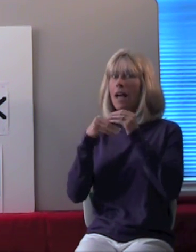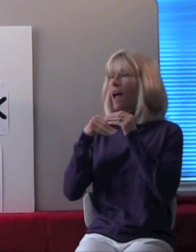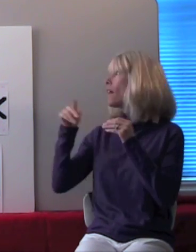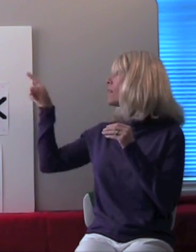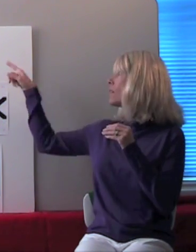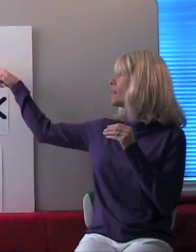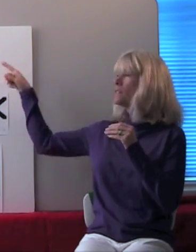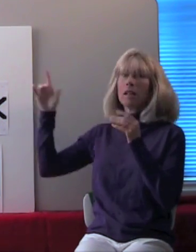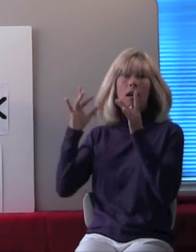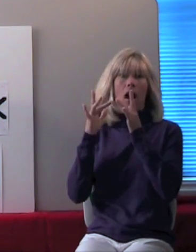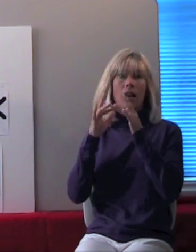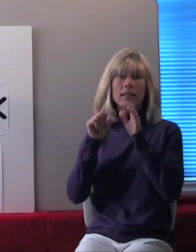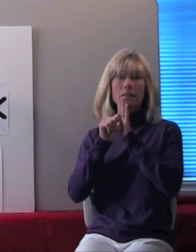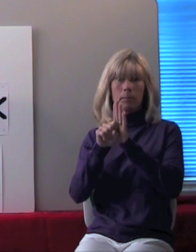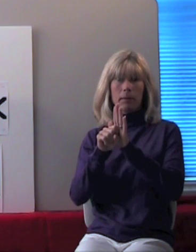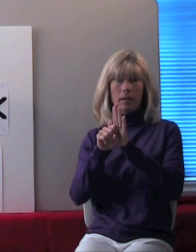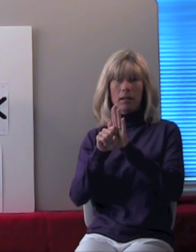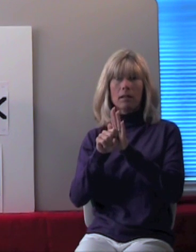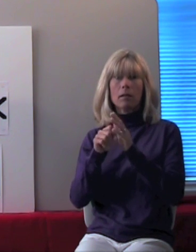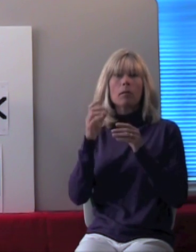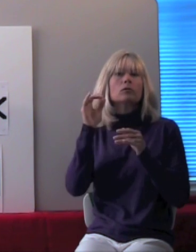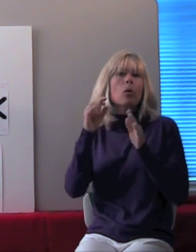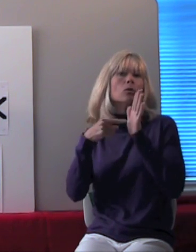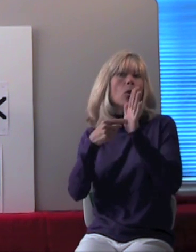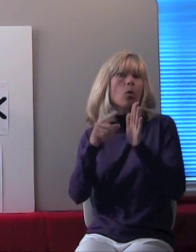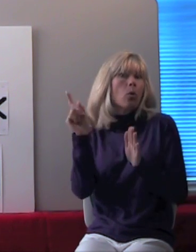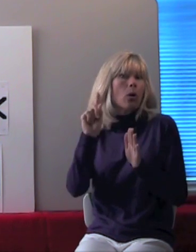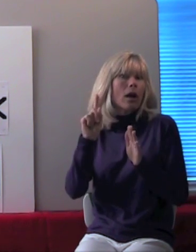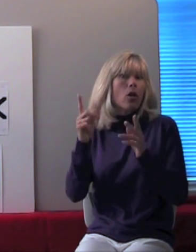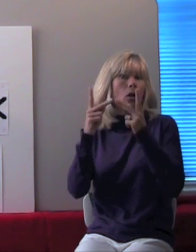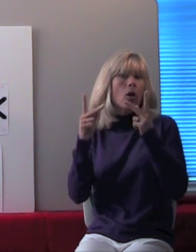you have to add this contact symbol so you can show...